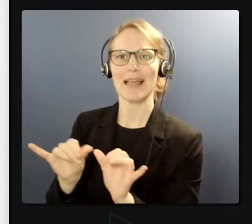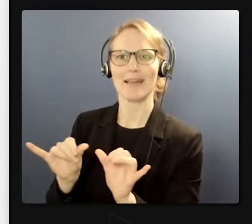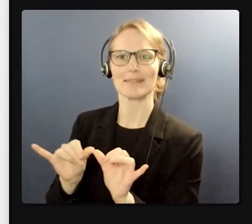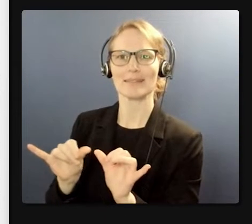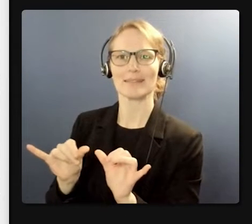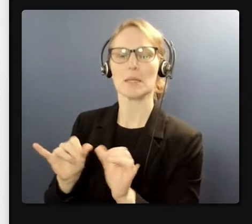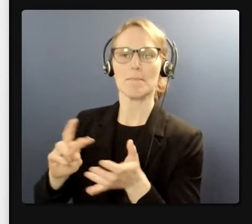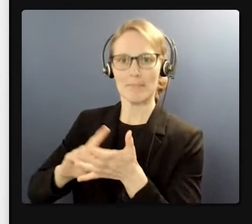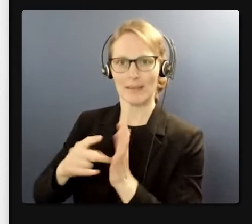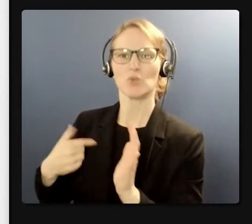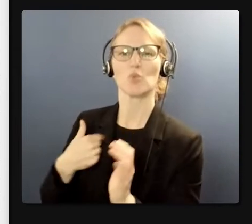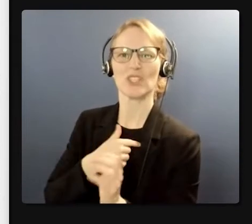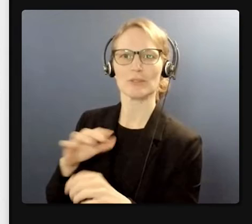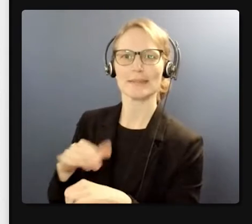for a certain screen size.